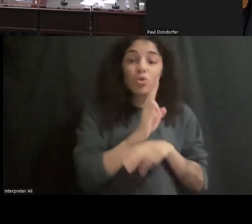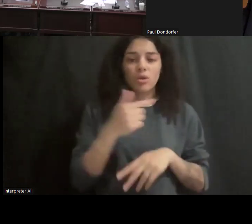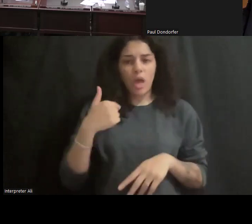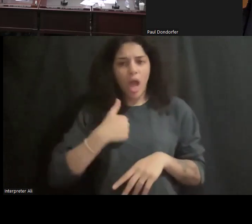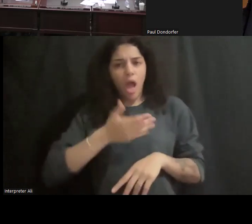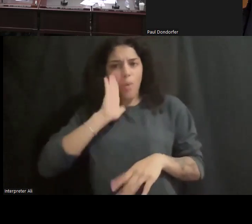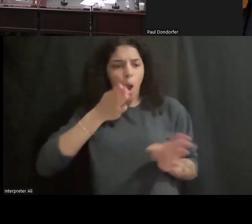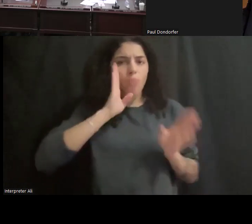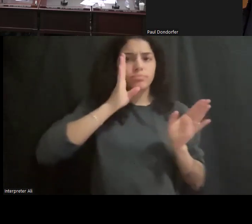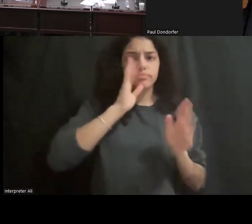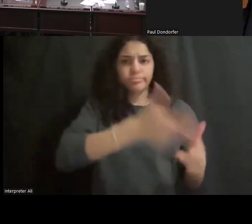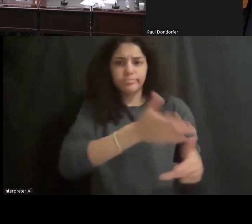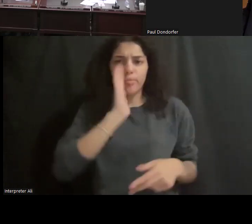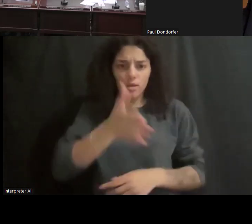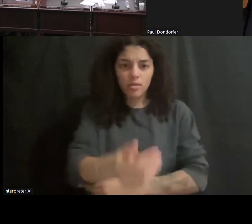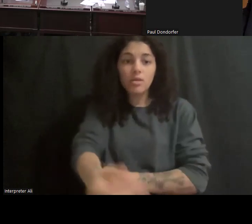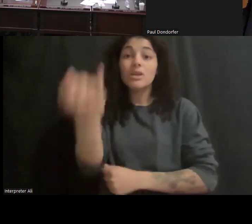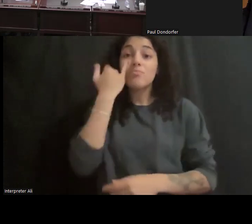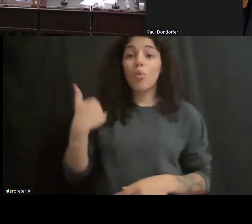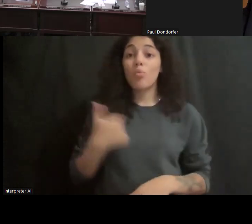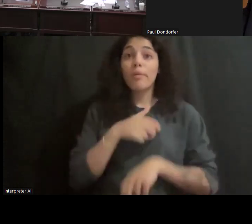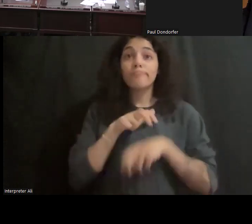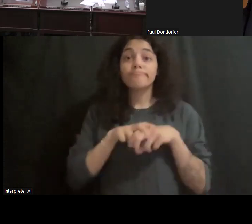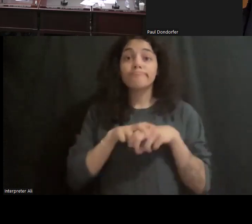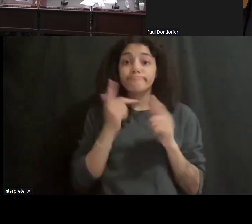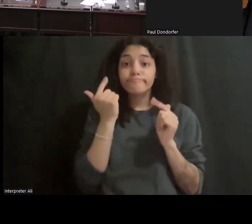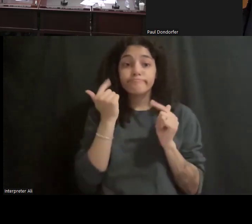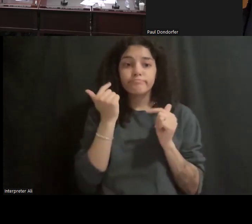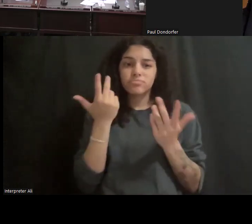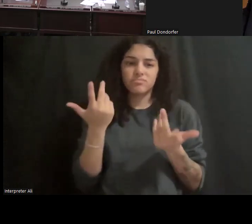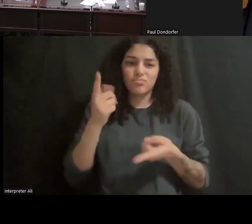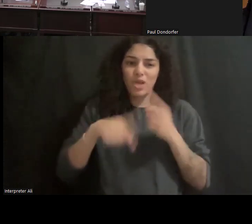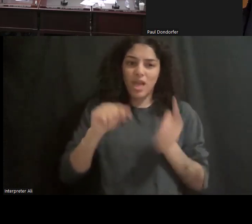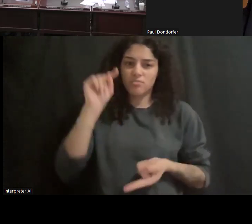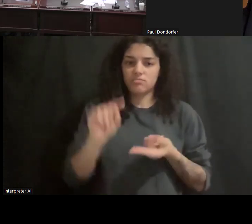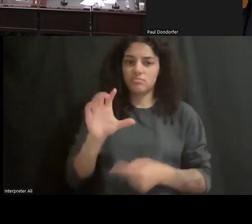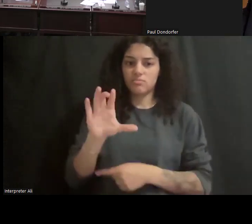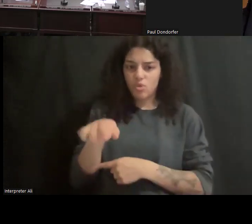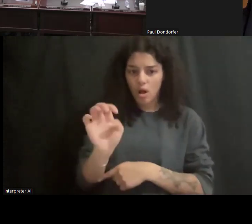ignoring rising crime and tragic consequences is not an option Our residents expect action Let's